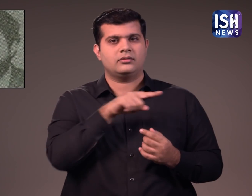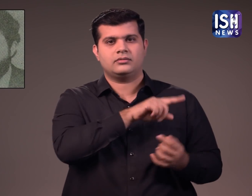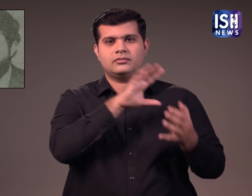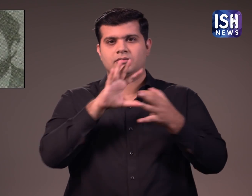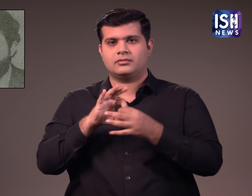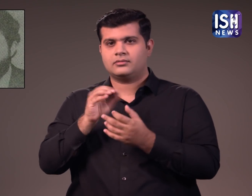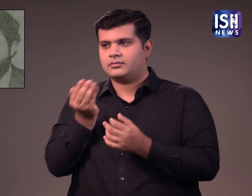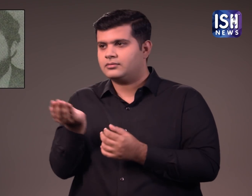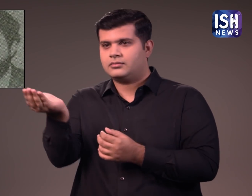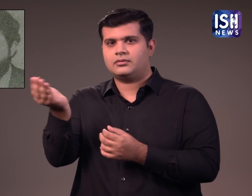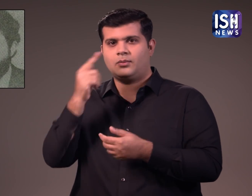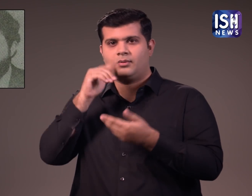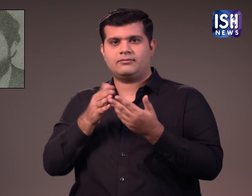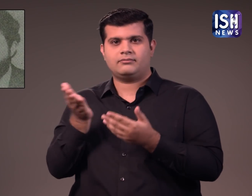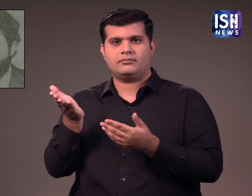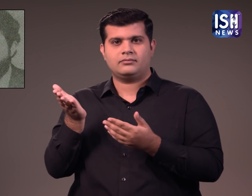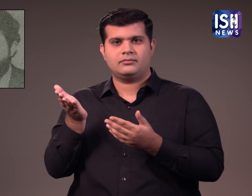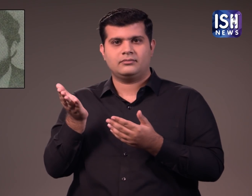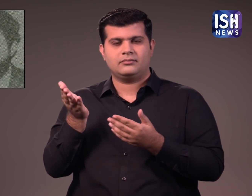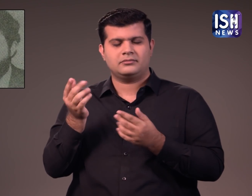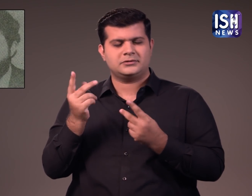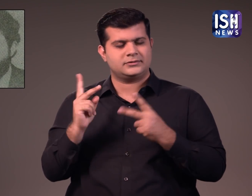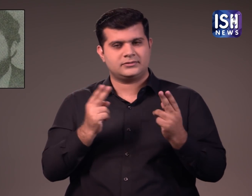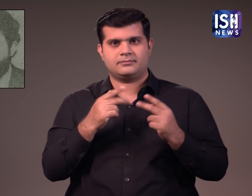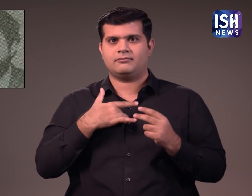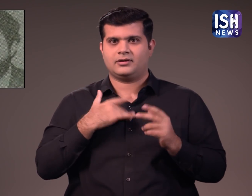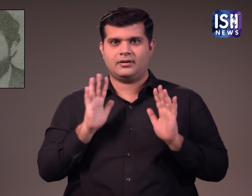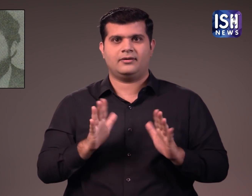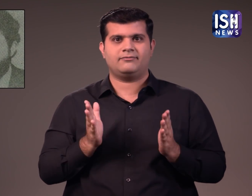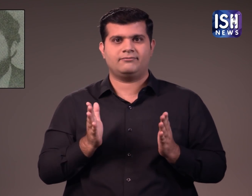The same was done in the film with the wife.